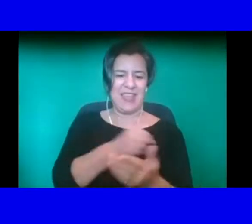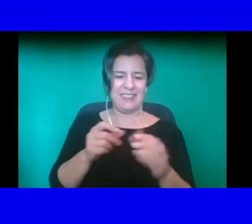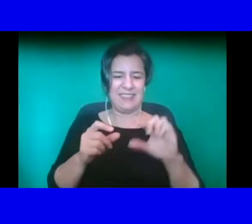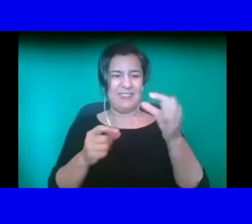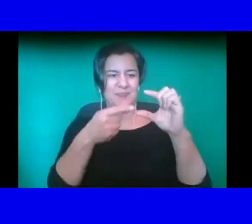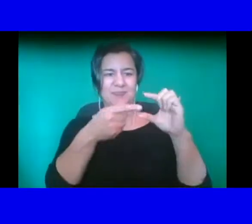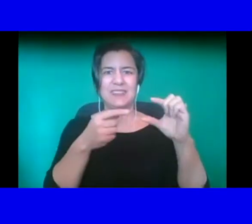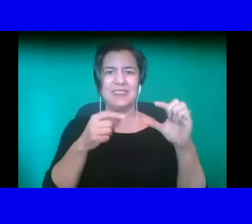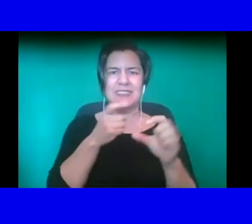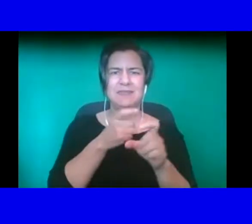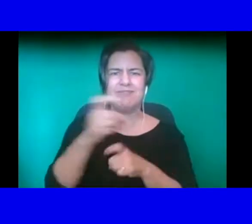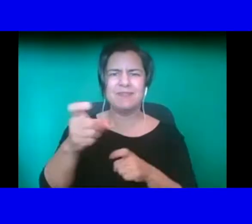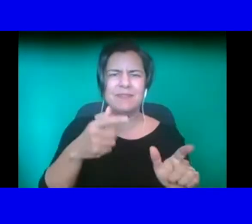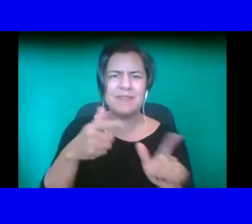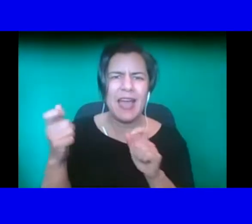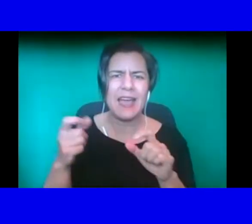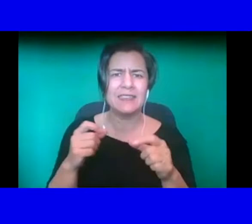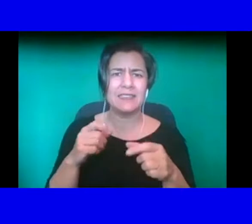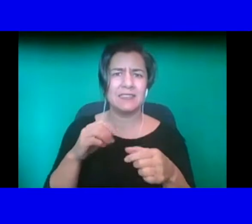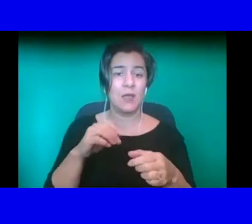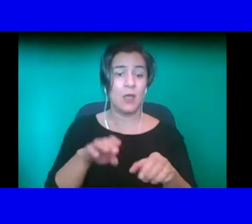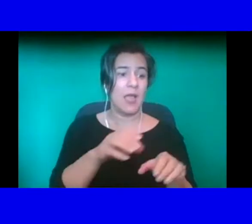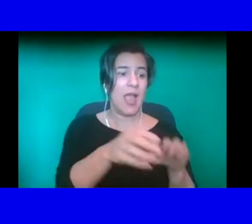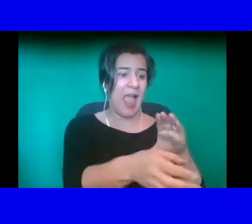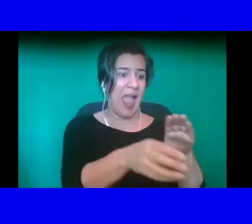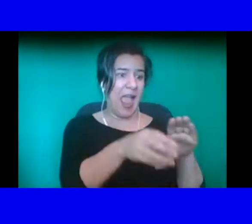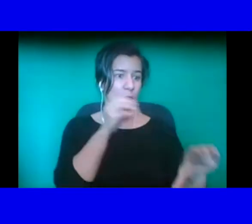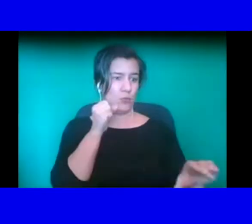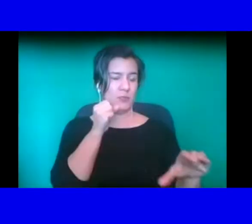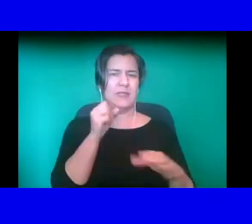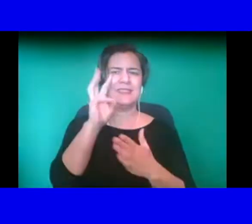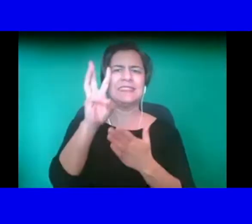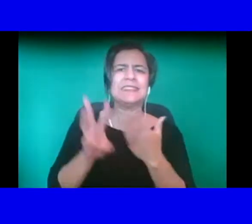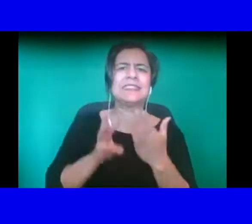I think, for some of them, they have six hours to use up all the doses once it's open.